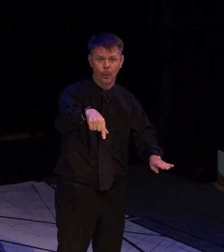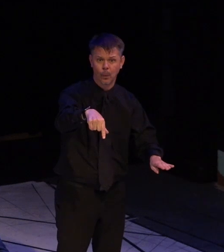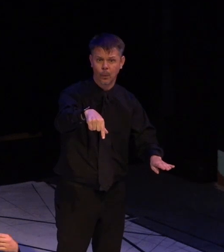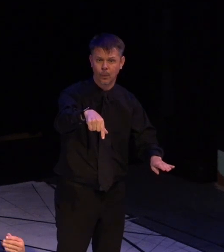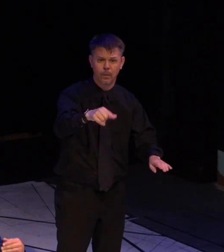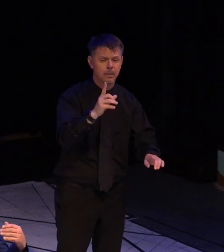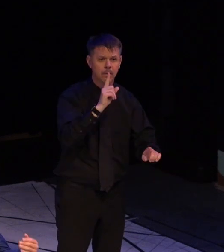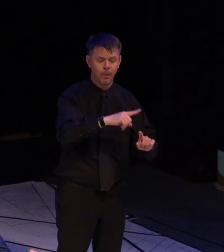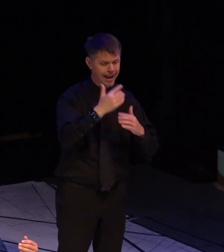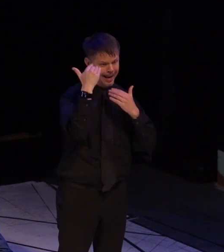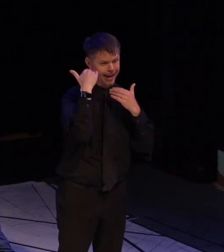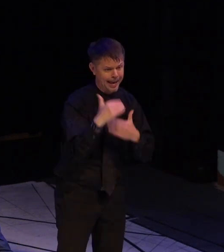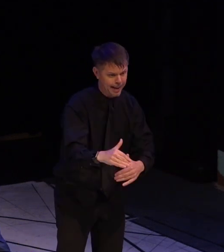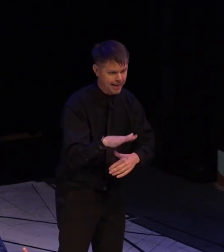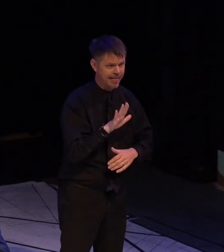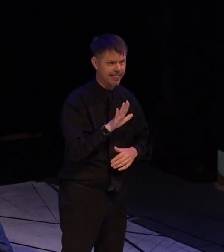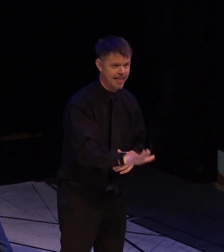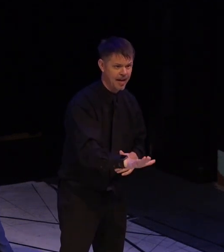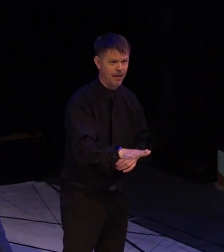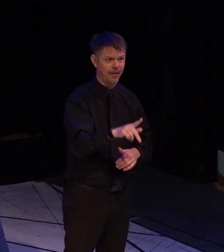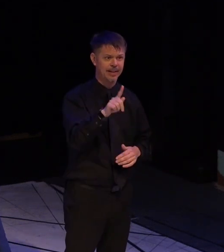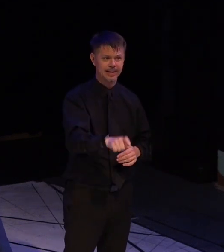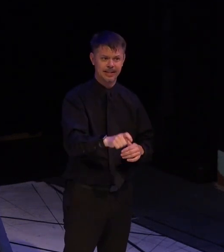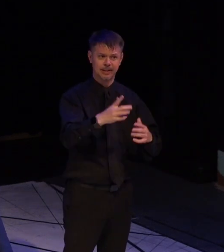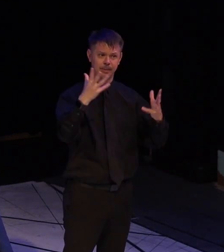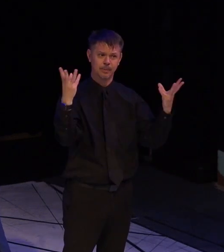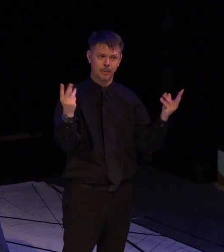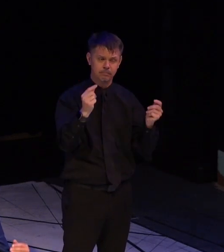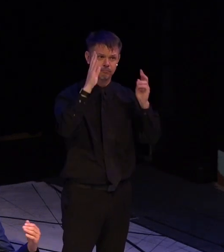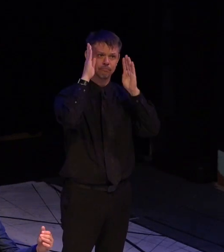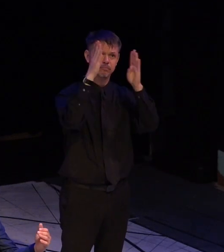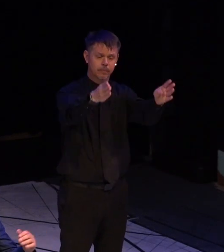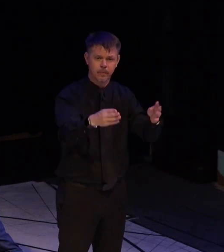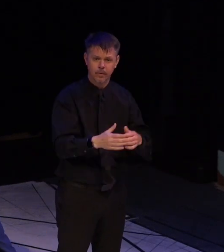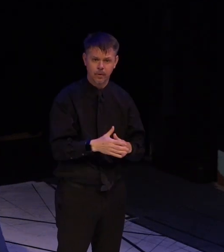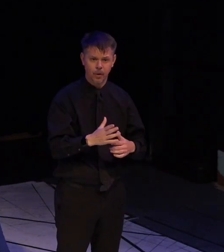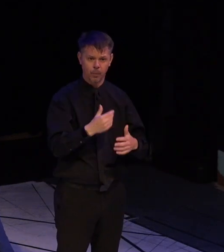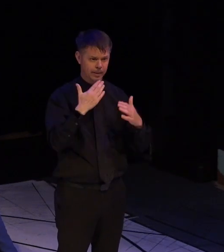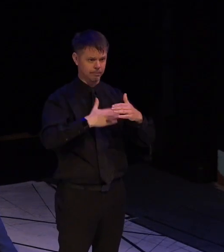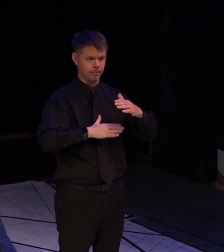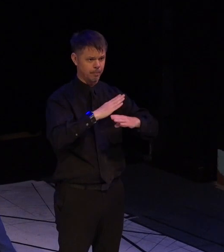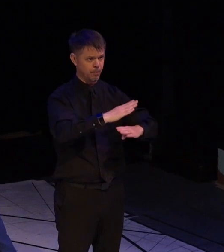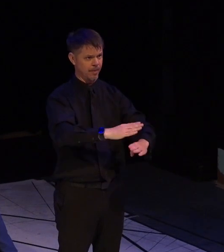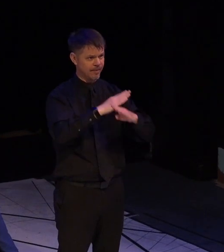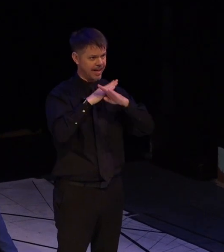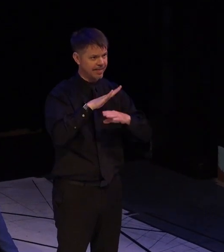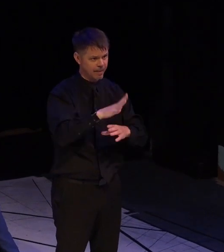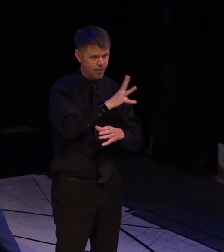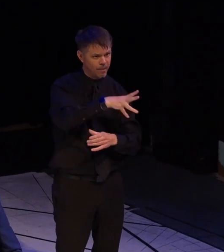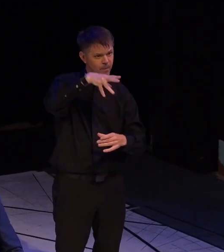We limit what they can be based on this.w We keep them from being in sexual relationships